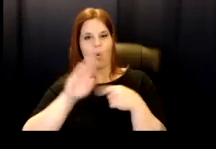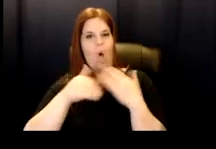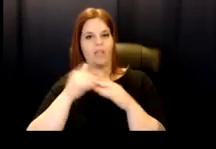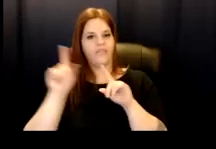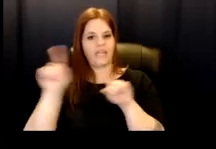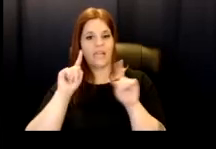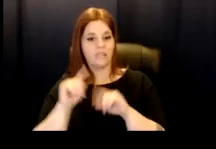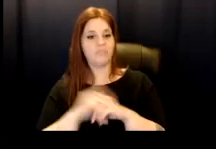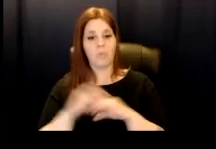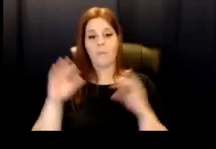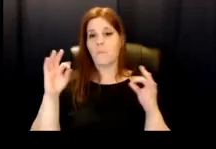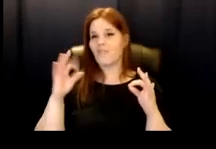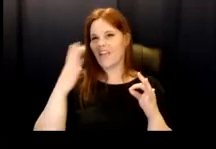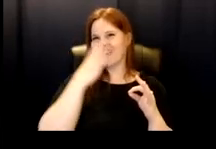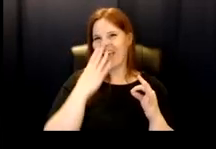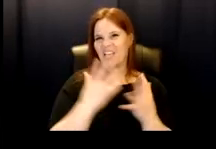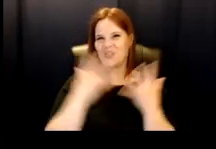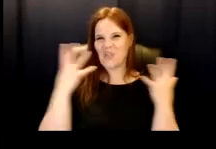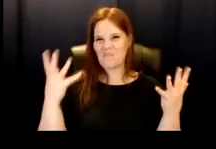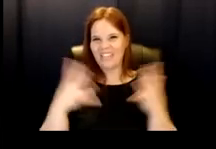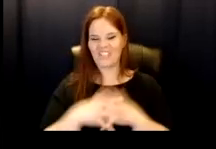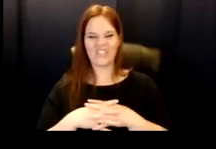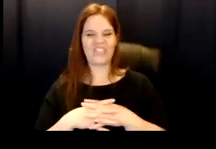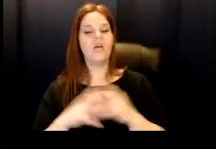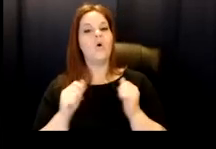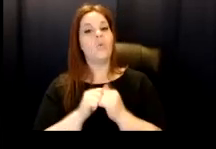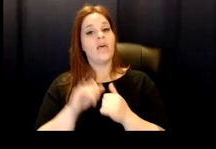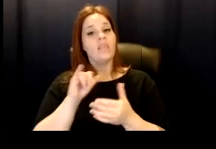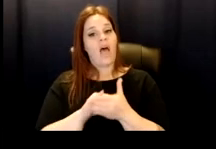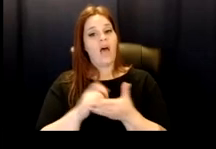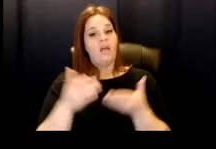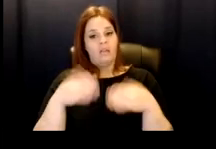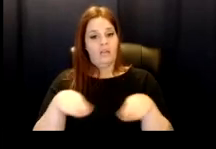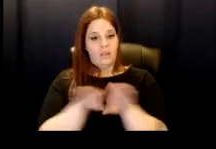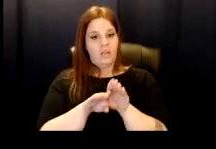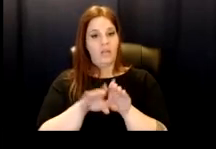Perfect. Thank you so much. With that, we conclude our question and answer, and I